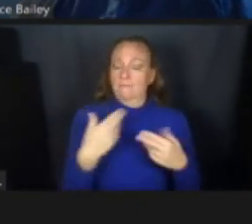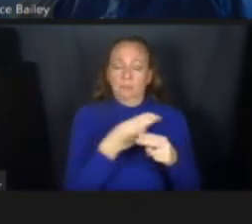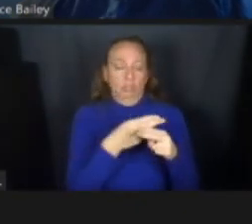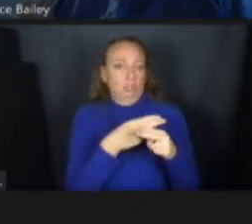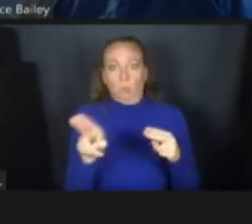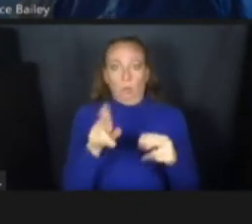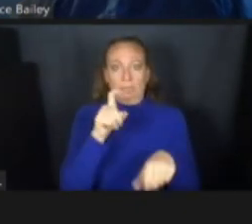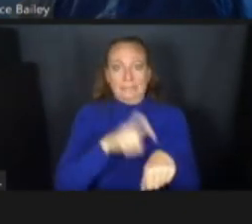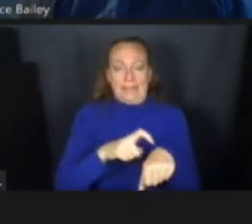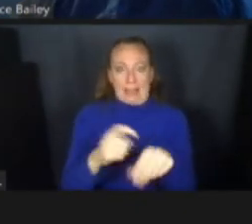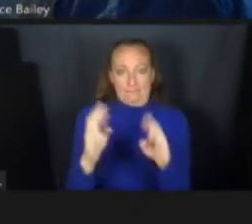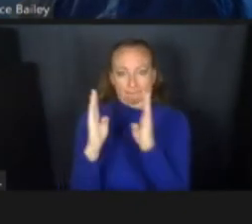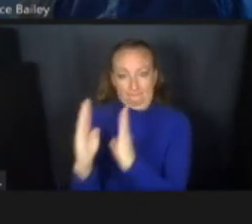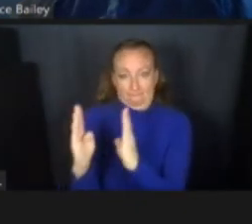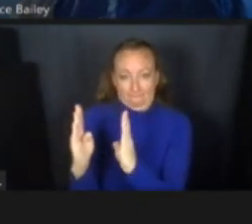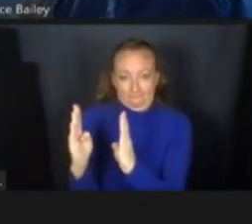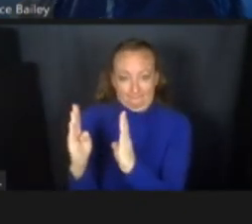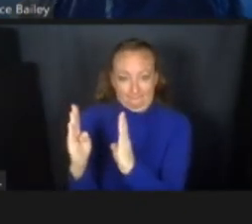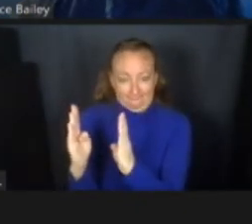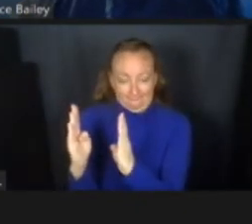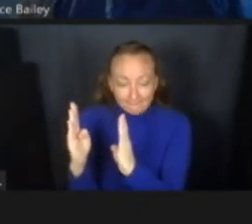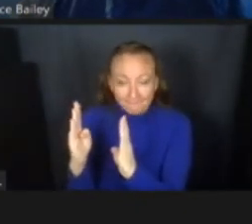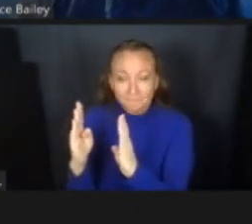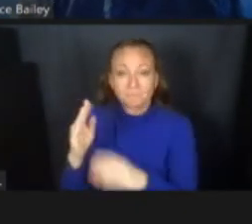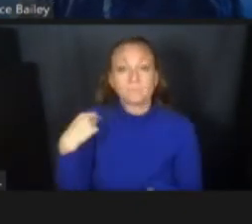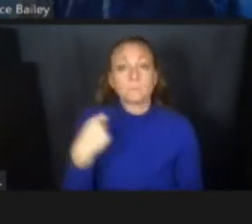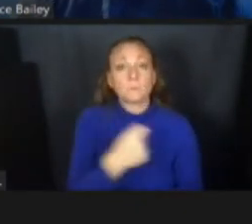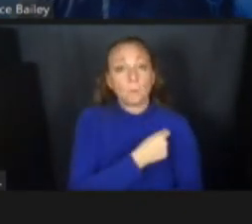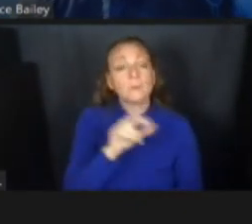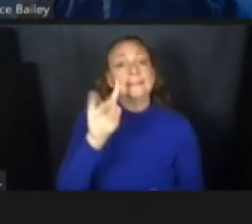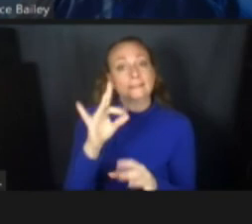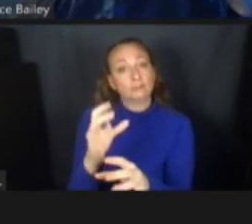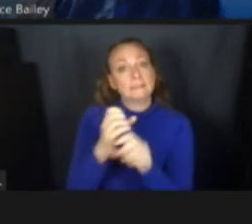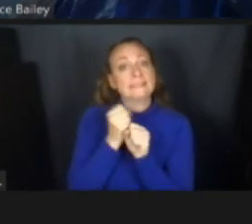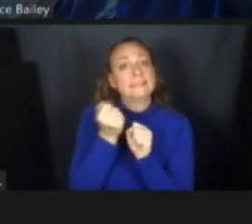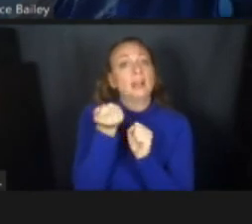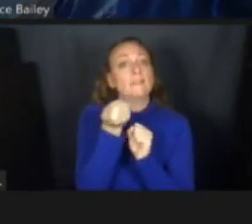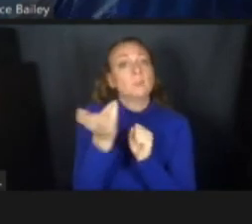So we did receive a couple of questions before the session.